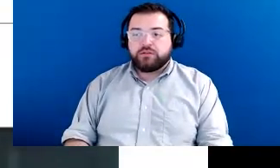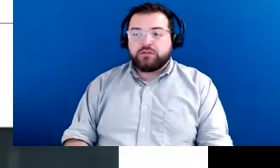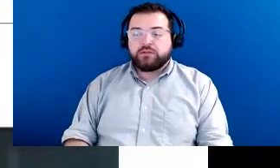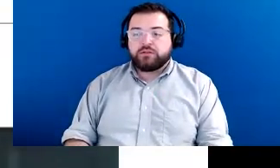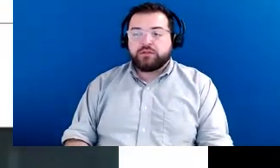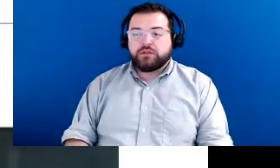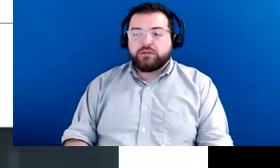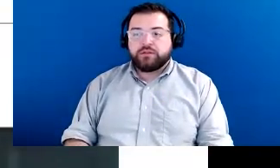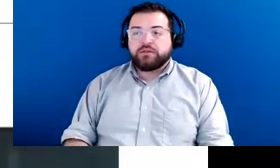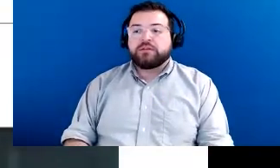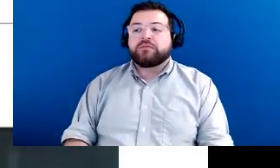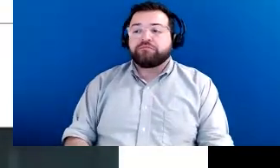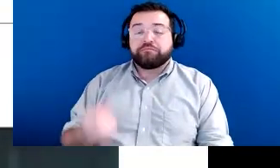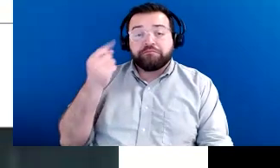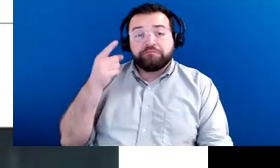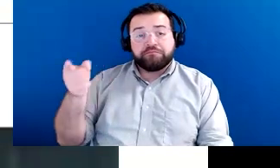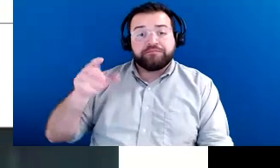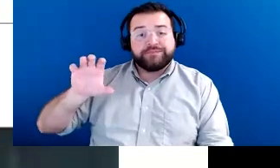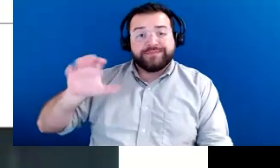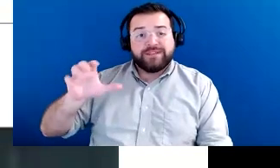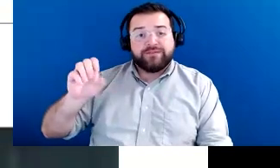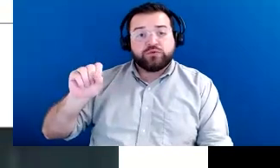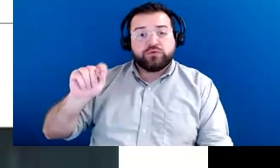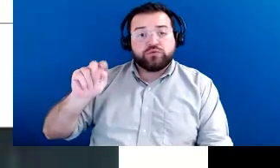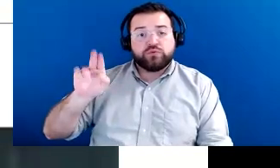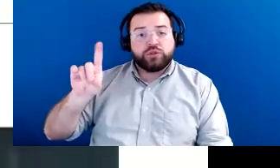Canvas Studio does allow you to embed questions in your videos,